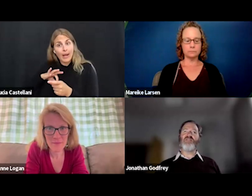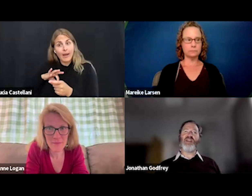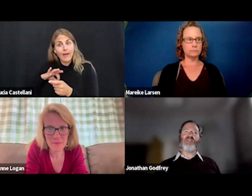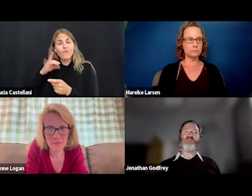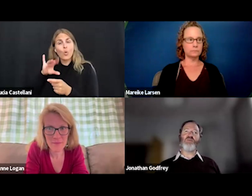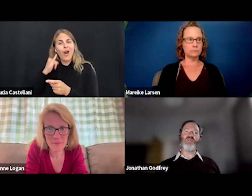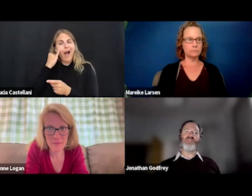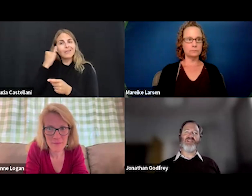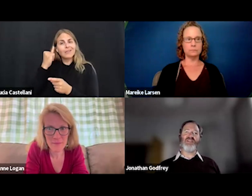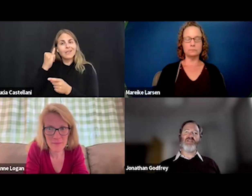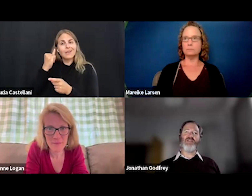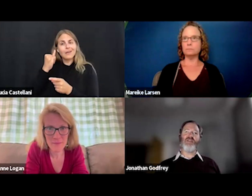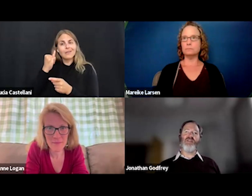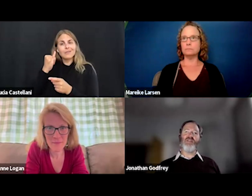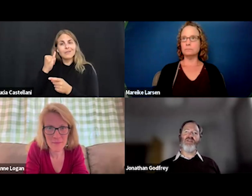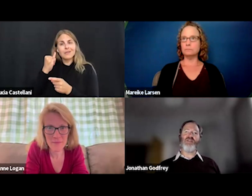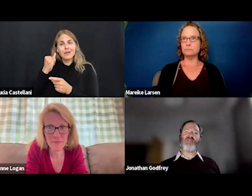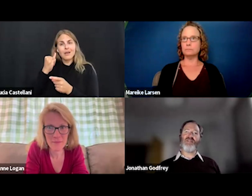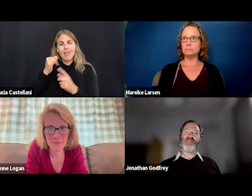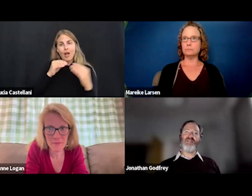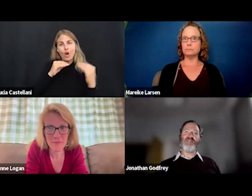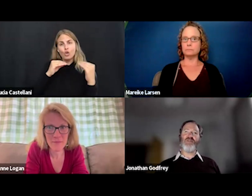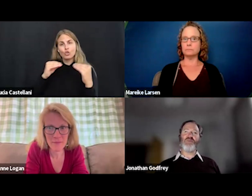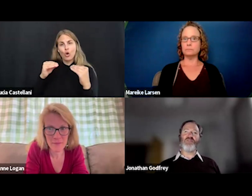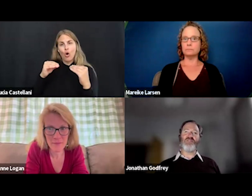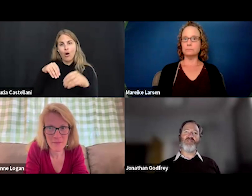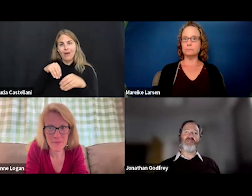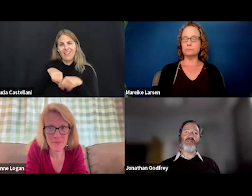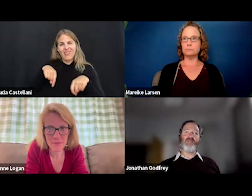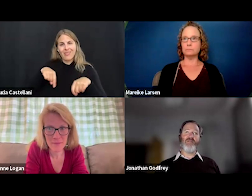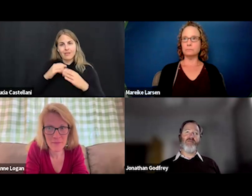that are taught in this course.